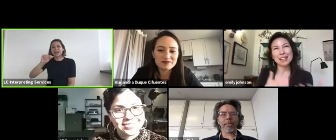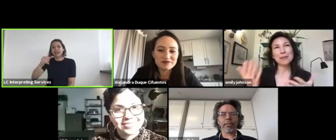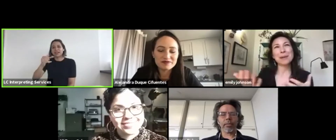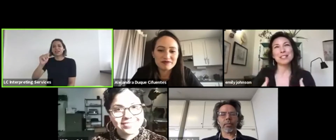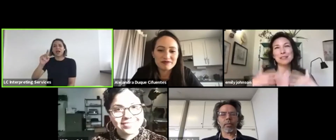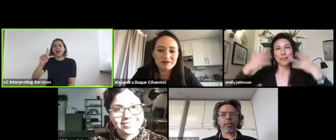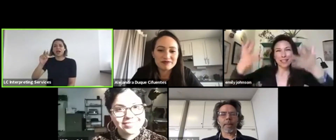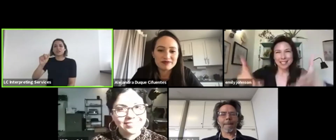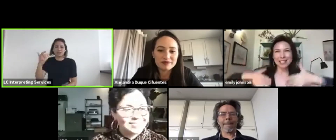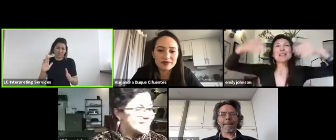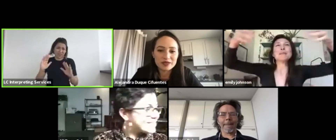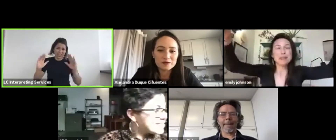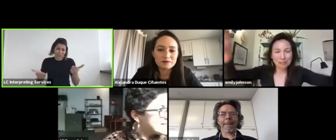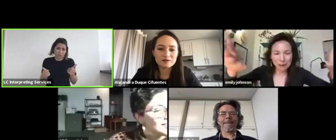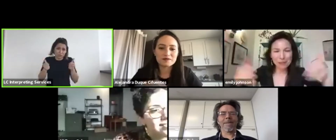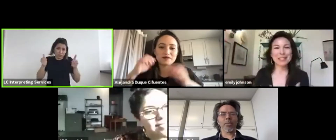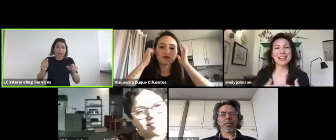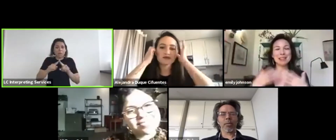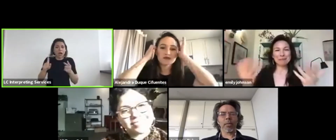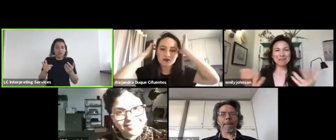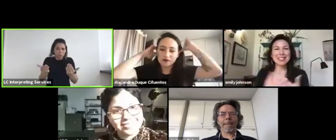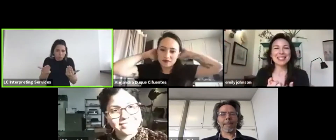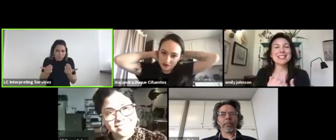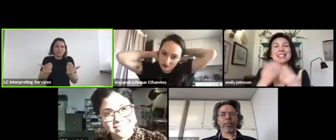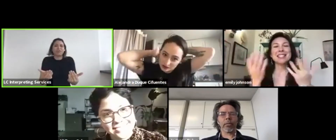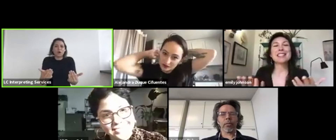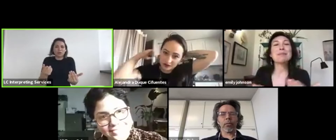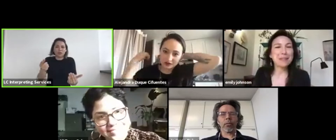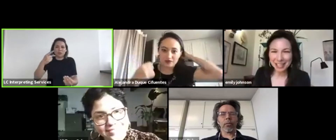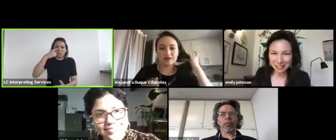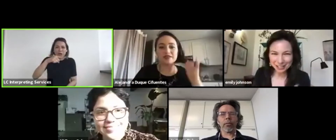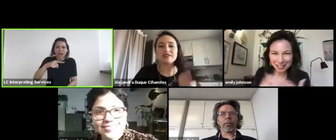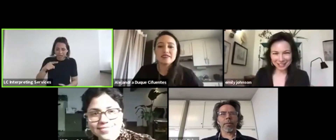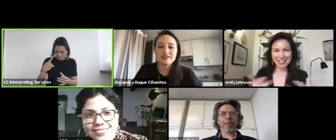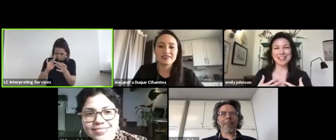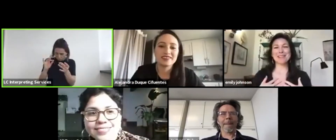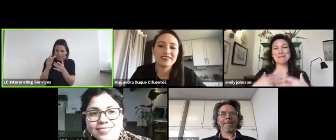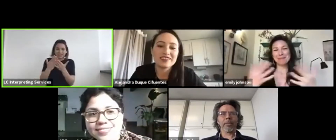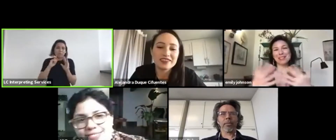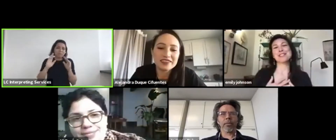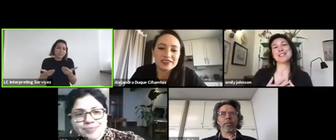IF YOU WANT TO FOR THIS MOVING FORWARD TO SAY SOMETHING VERY INTRODUCTORY, INTRODUCING